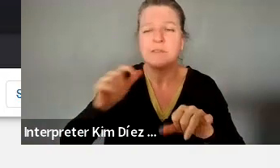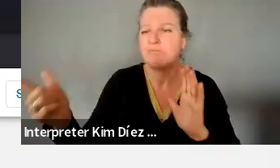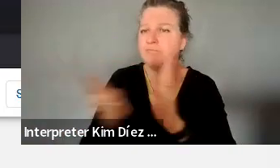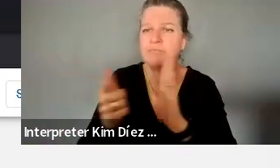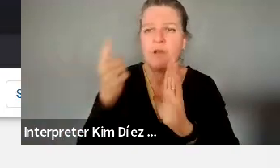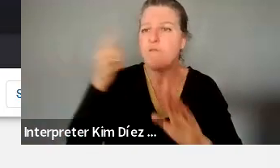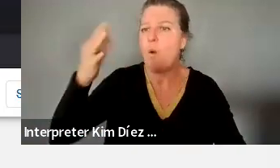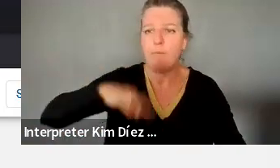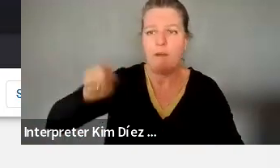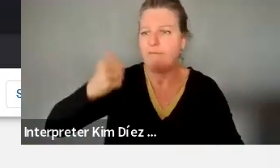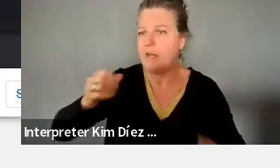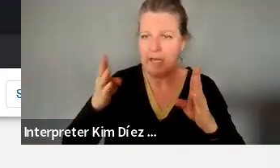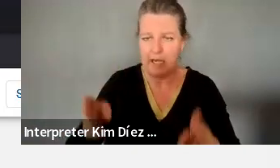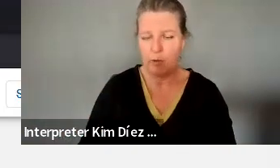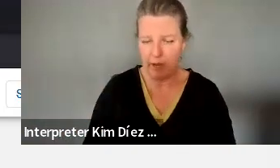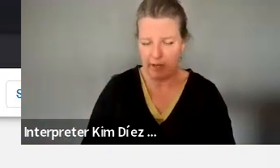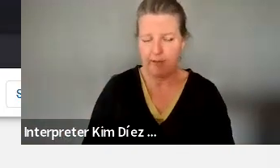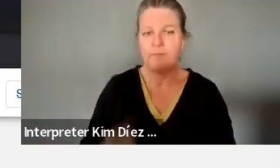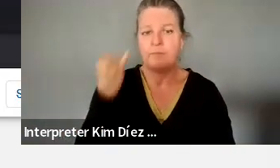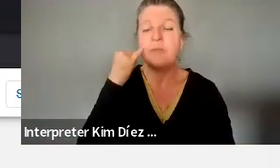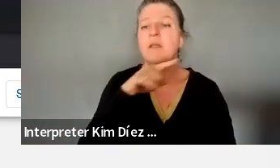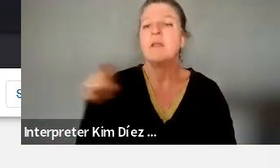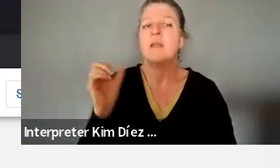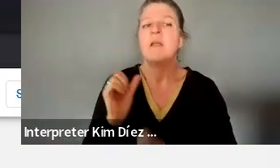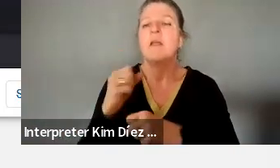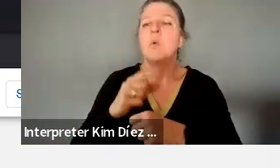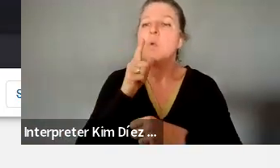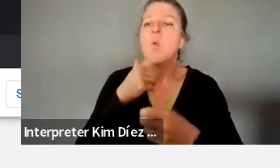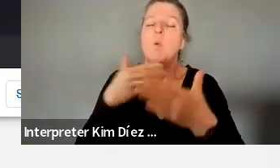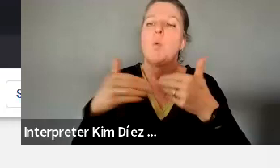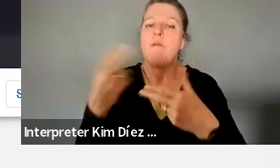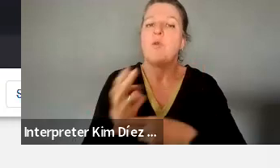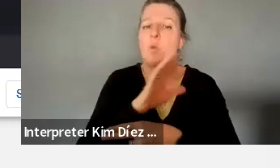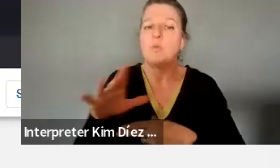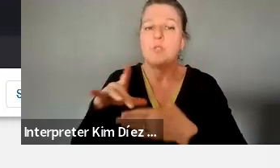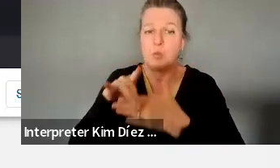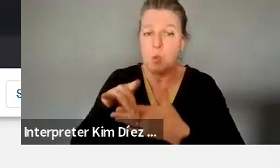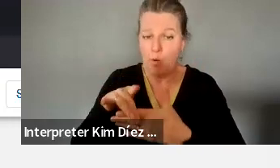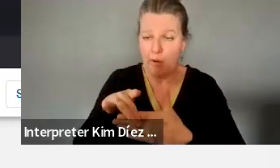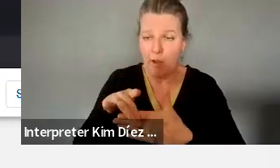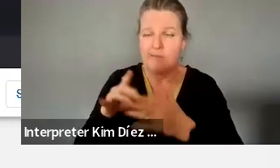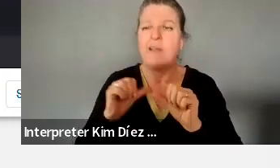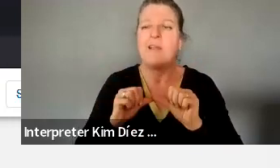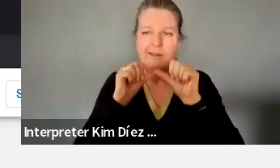And if you would like to make sure that whoever uses your content continues to license